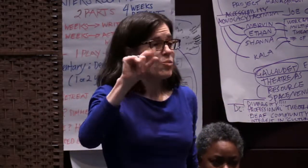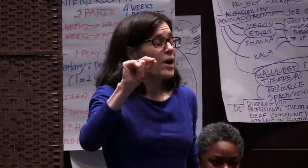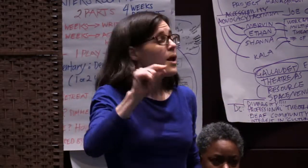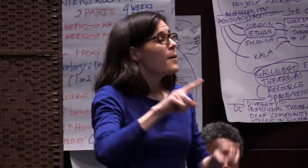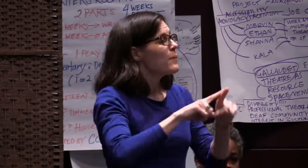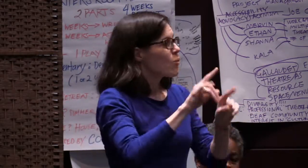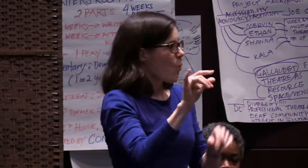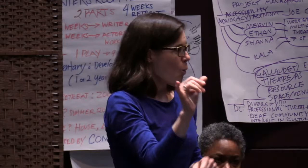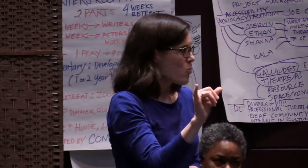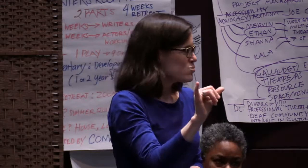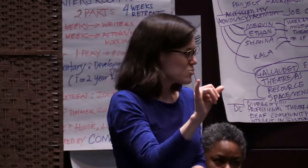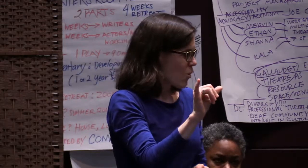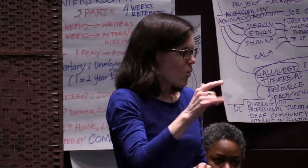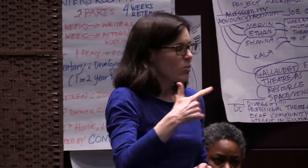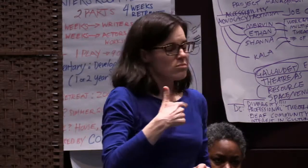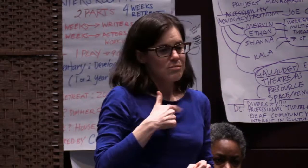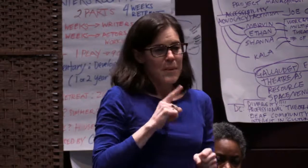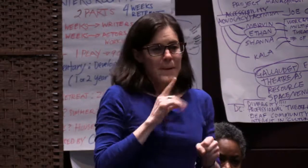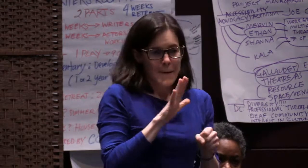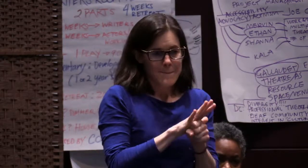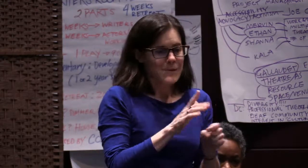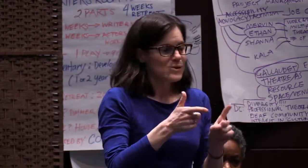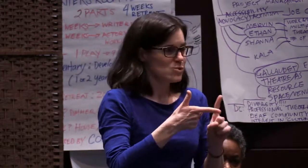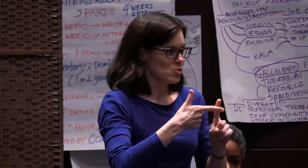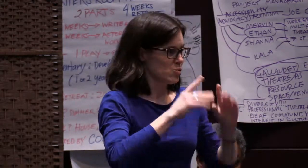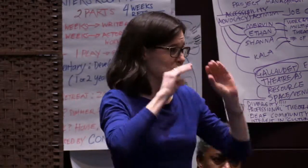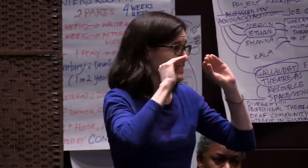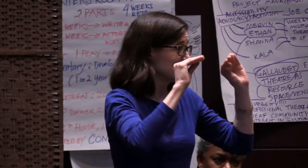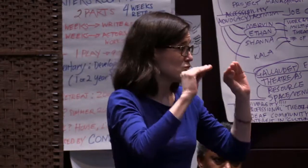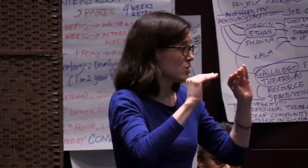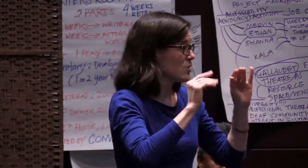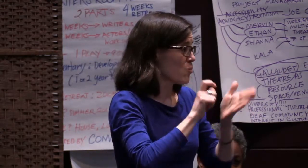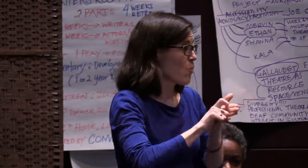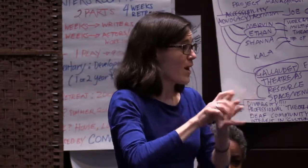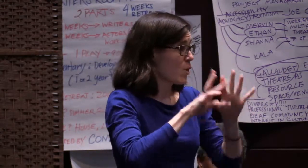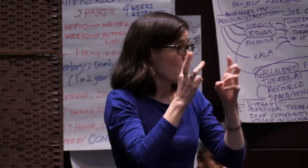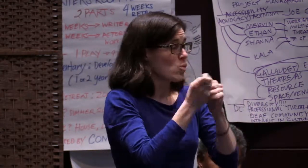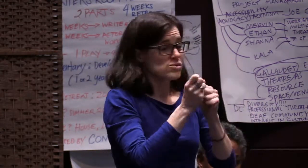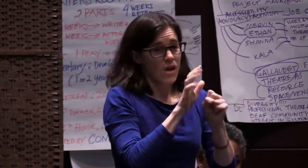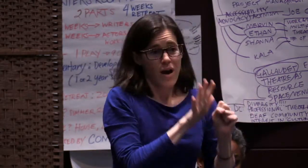is to have a playwright by 2020 and I'm also committed to teaching